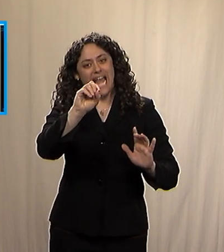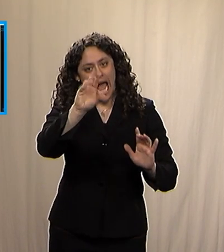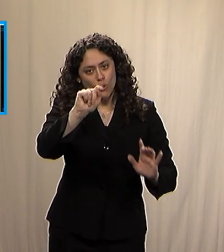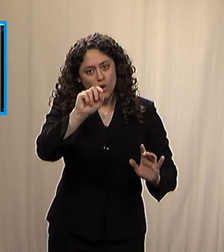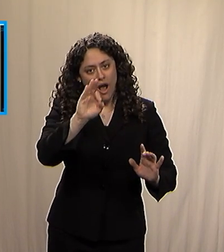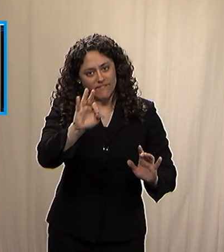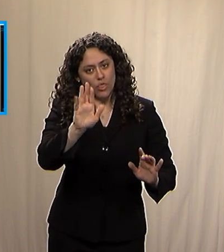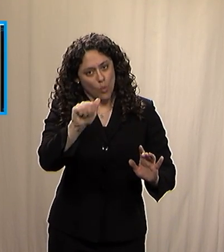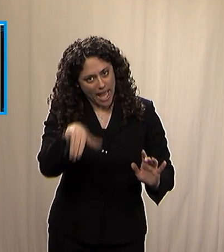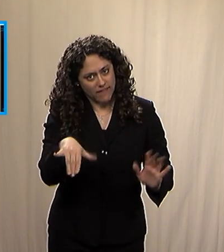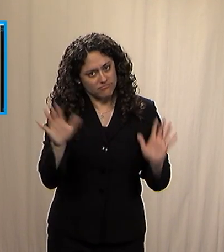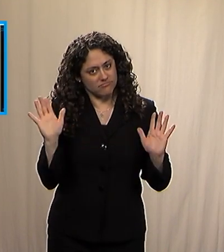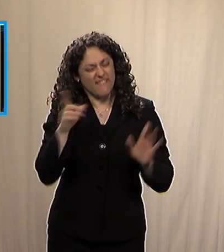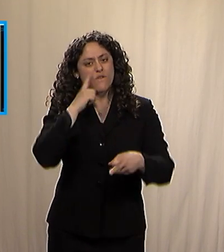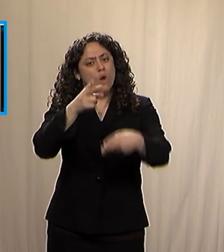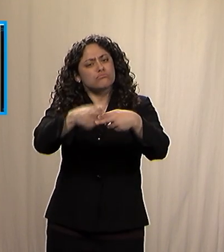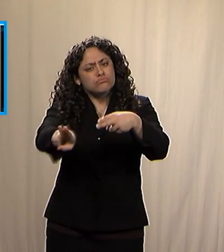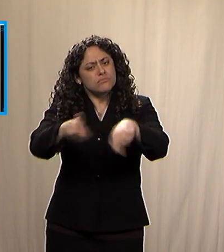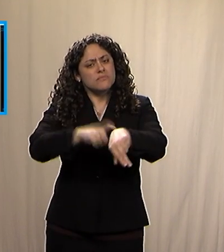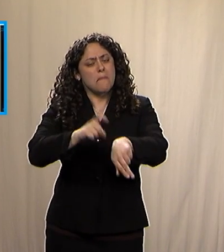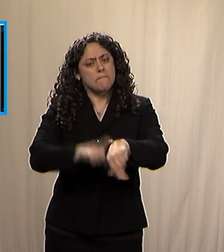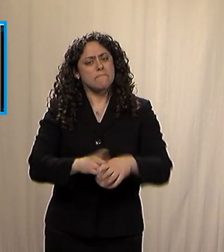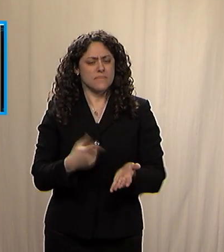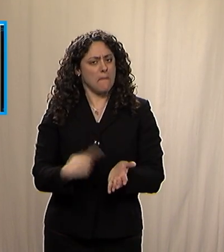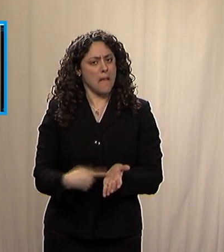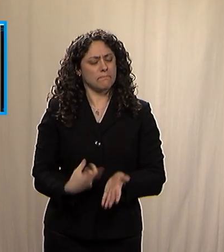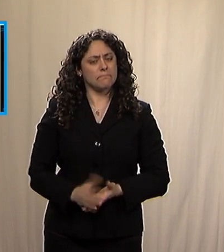Let's see. I have a couple of other things.